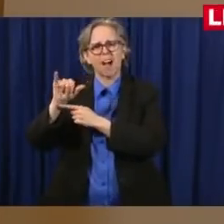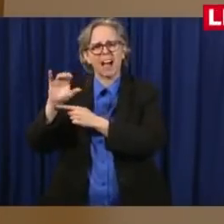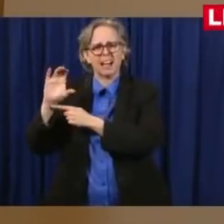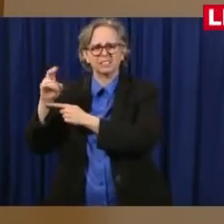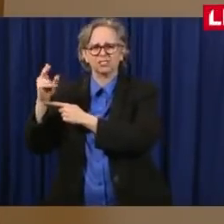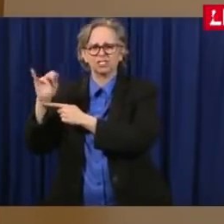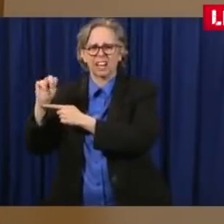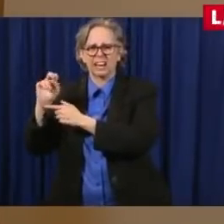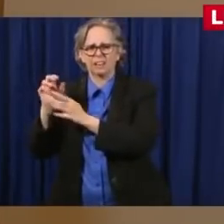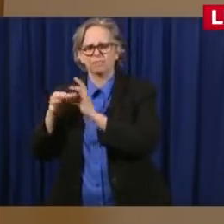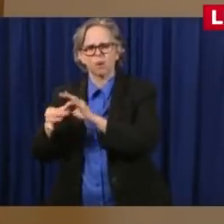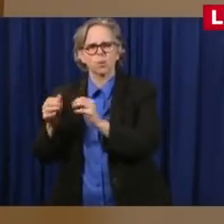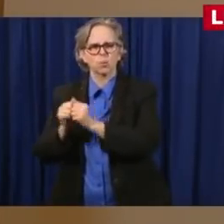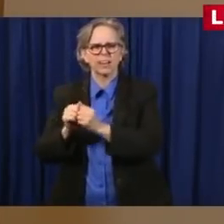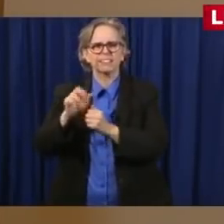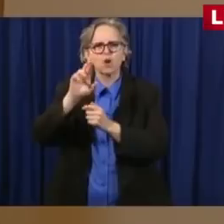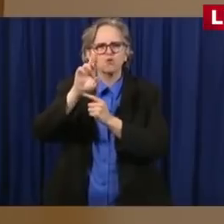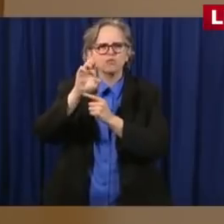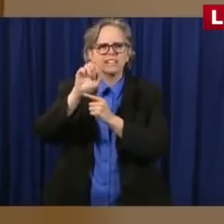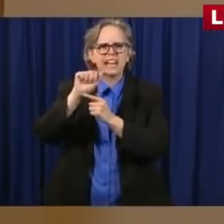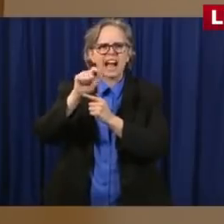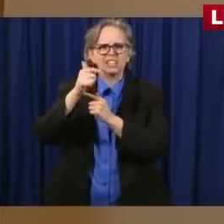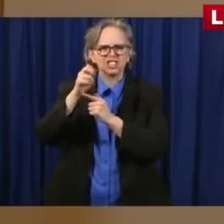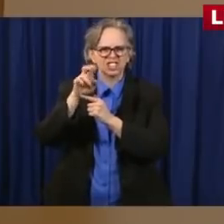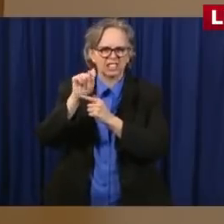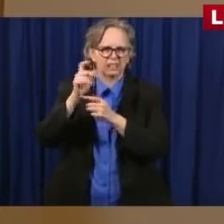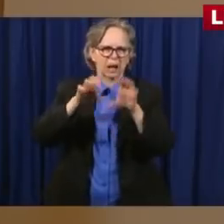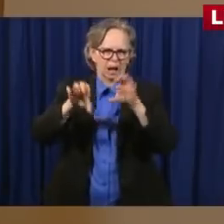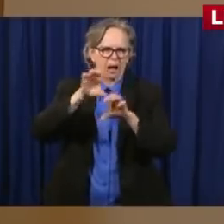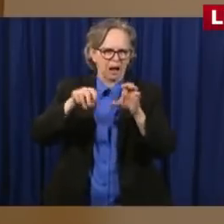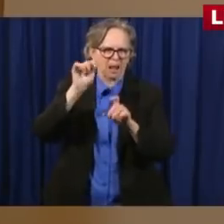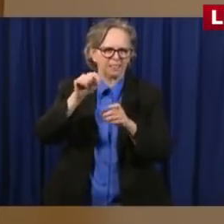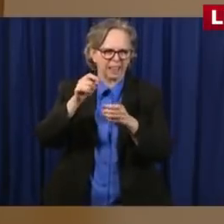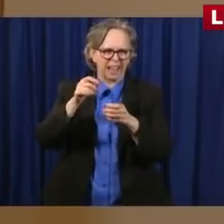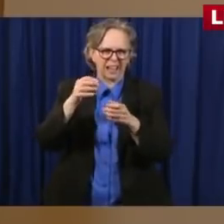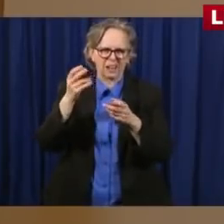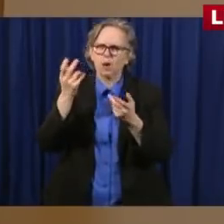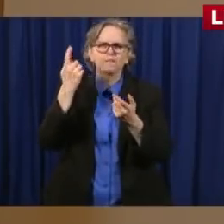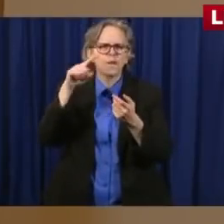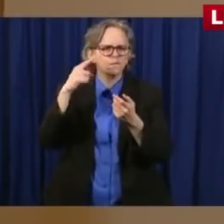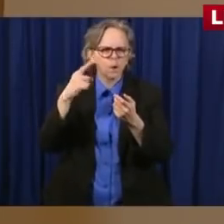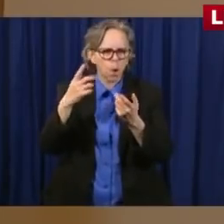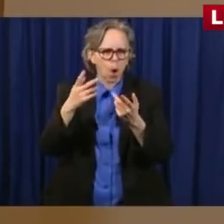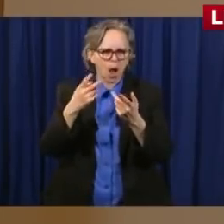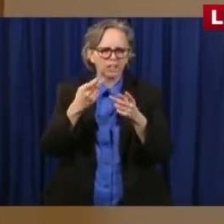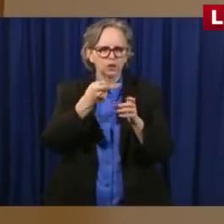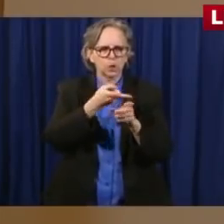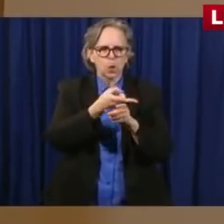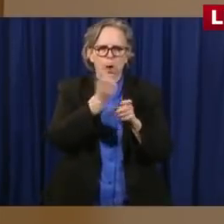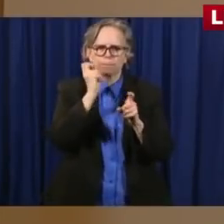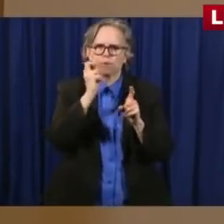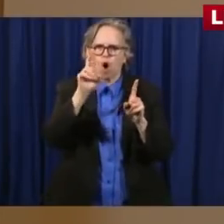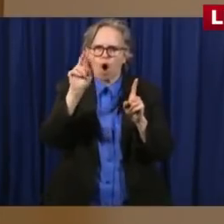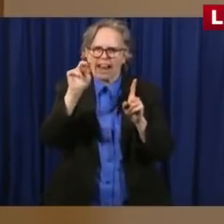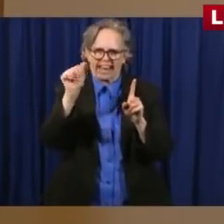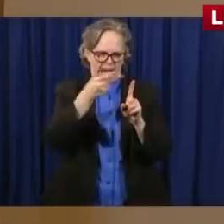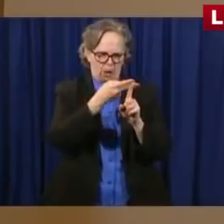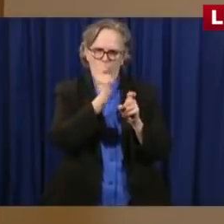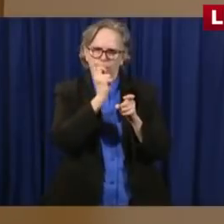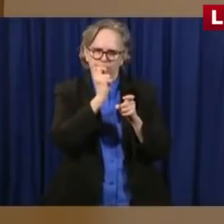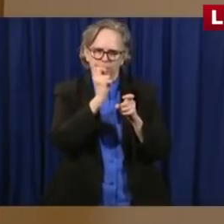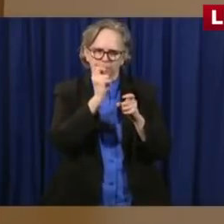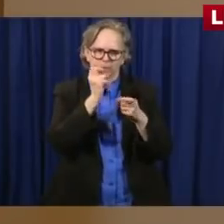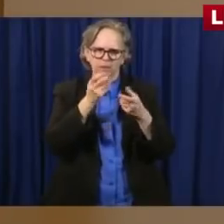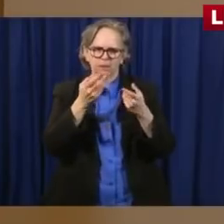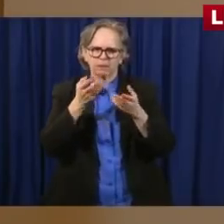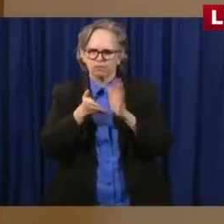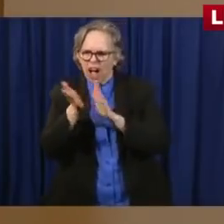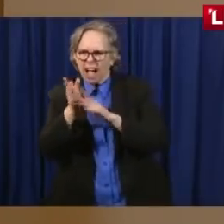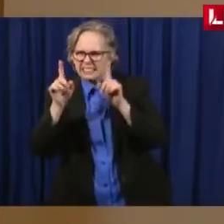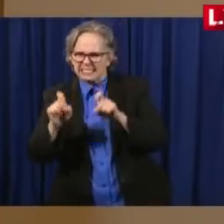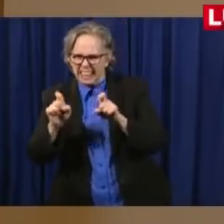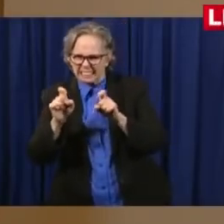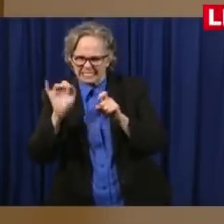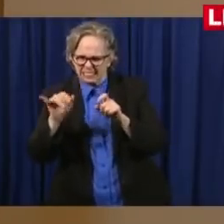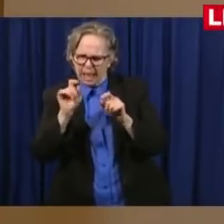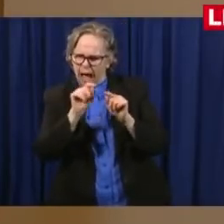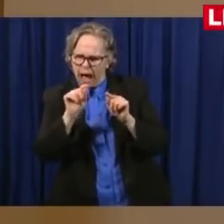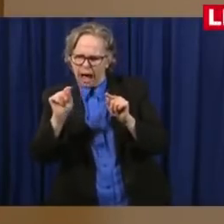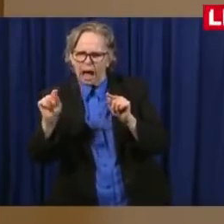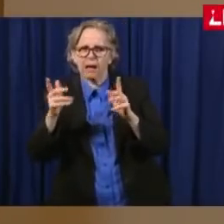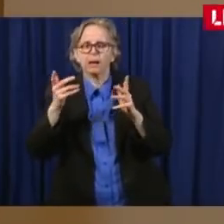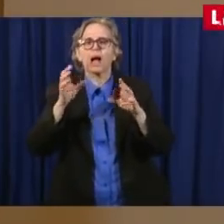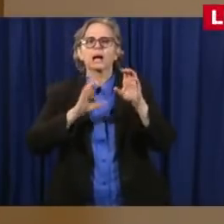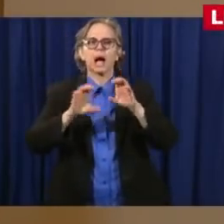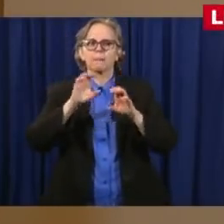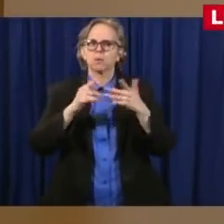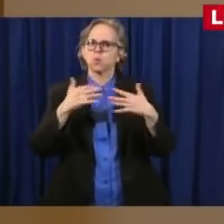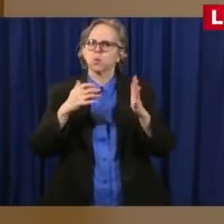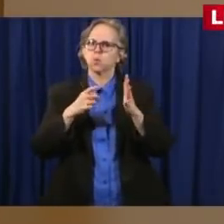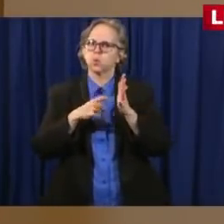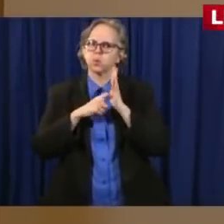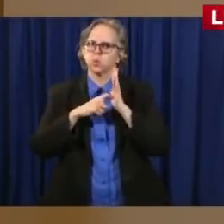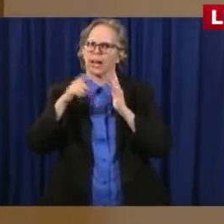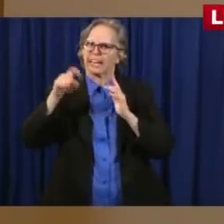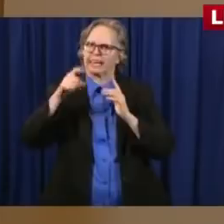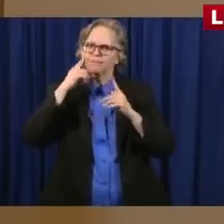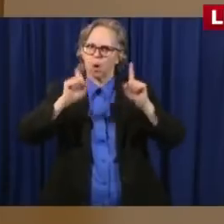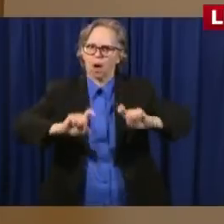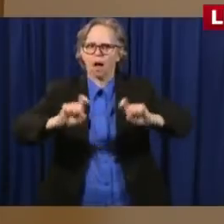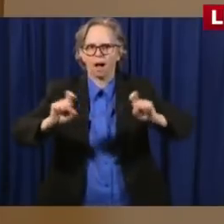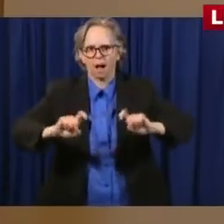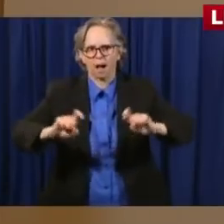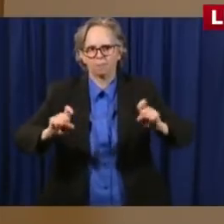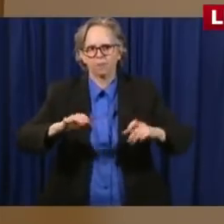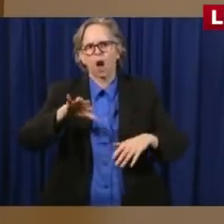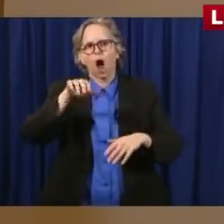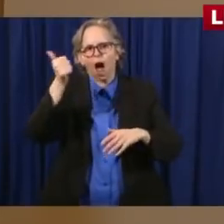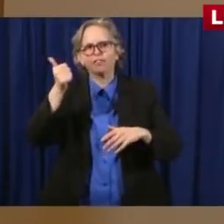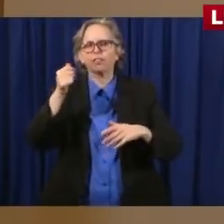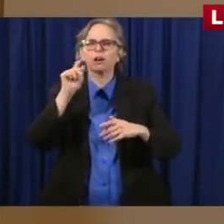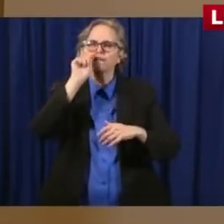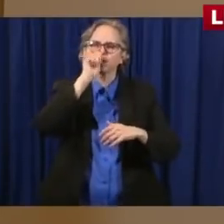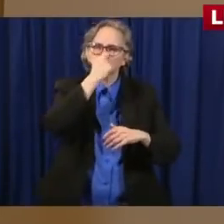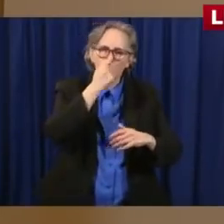THERE ARE MANY ISSUES IN THE SUPPLY CHAIN HAVING TO DO WITH THE REAGENTS THAT ARE USED IN EXTRACTING THE RNA AND RUNNING ACTUAL TEST ON IT.